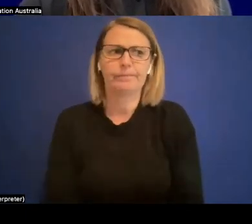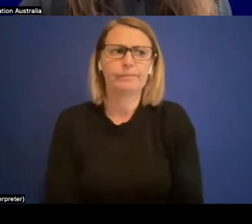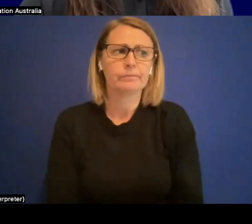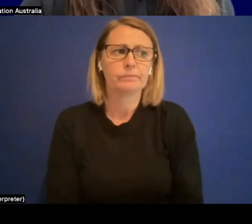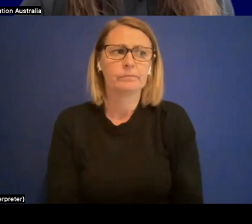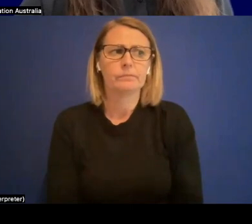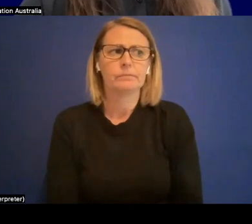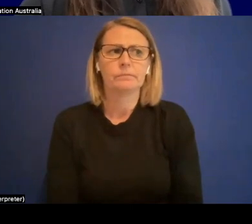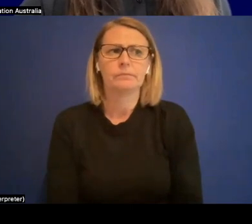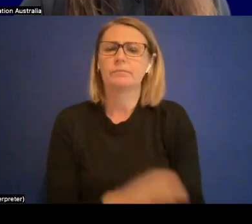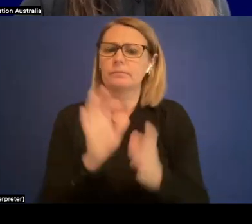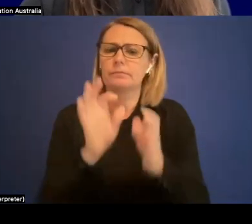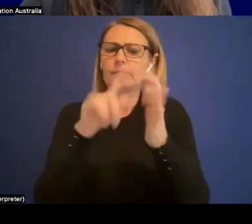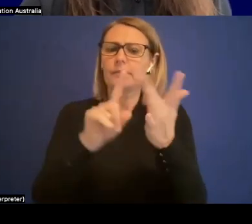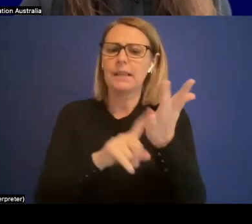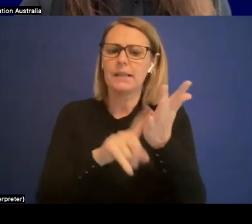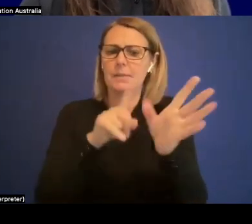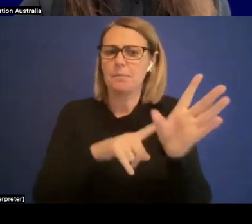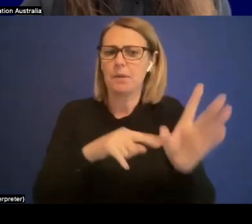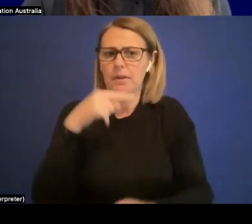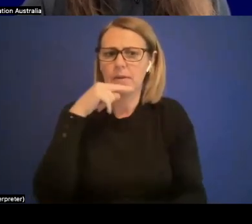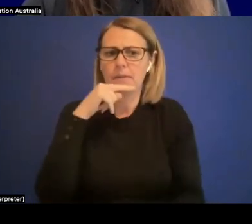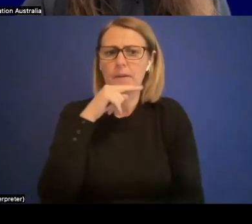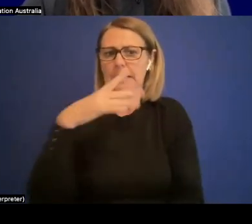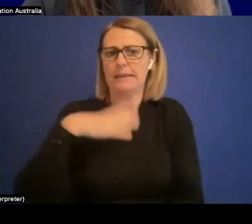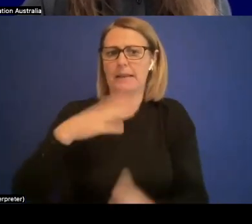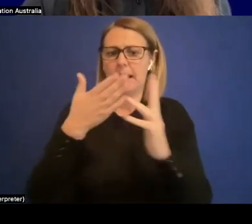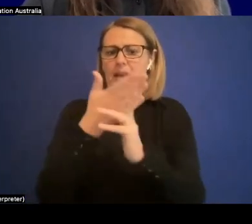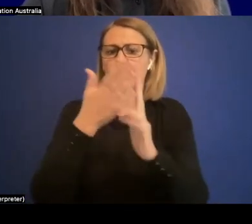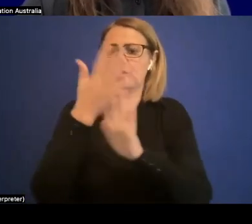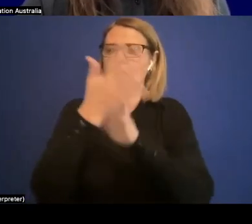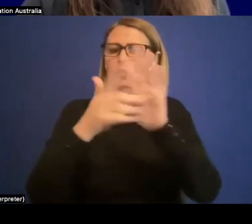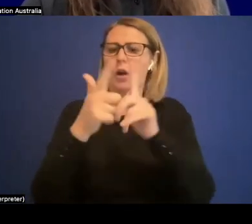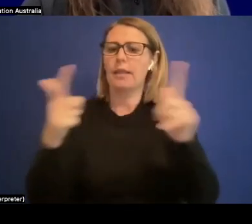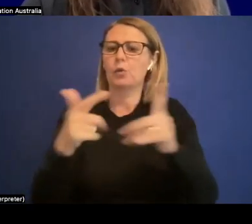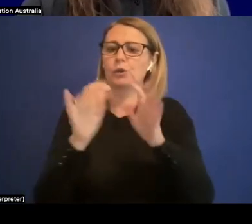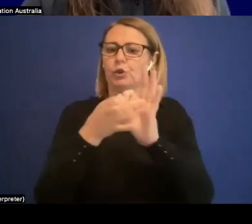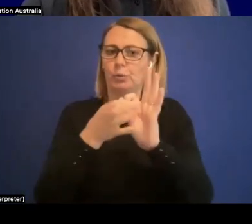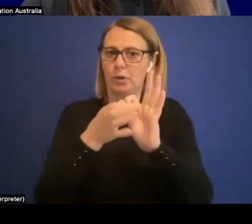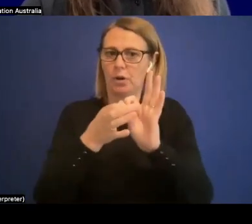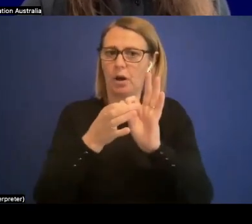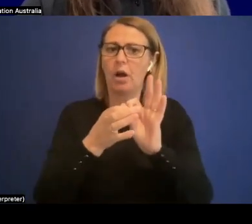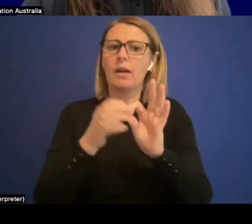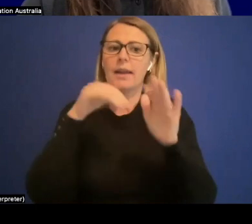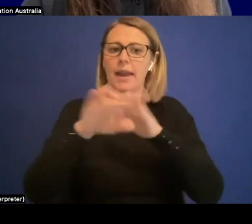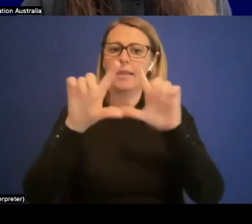Billy needs access to a sign language interpreter in the classroom who wears plain clothing to